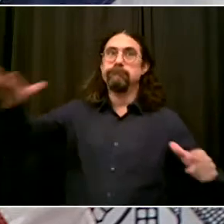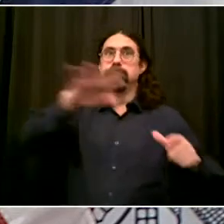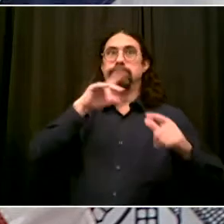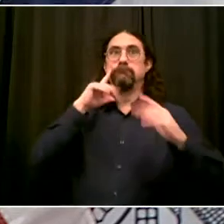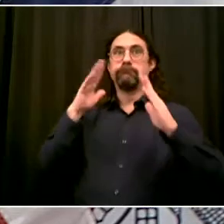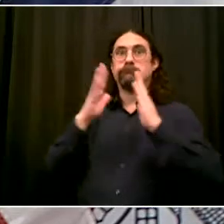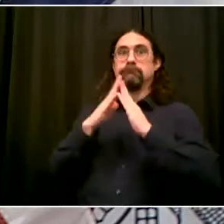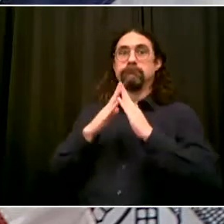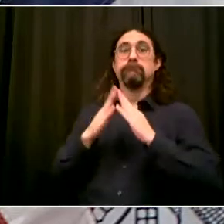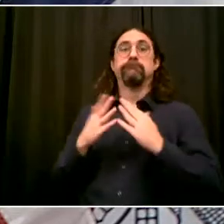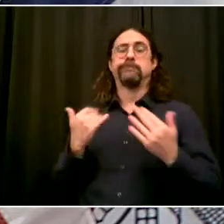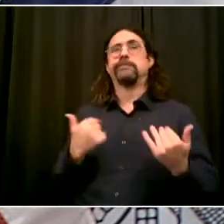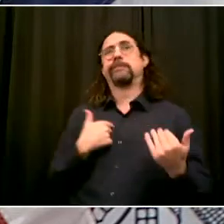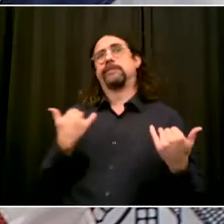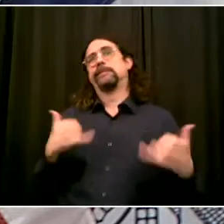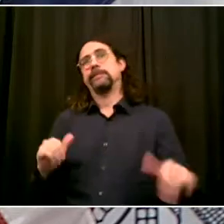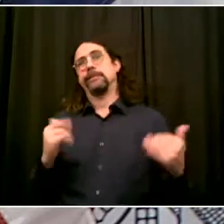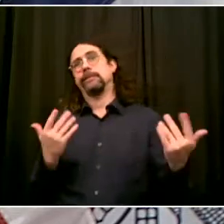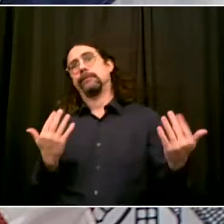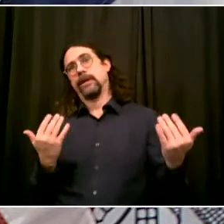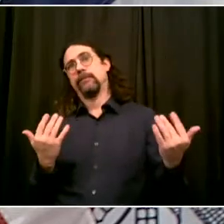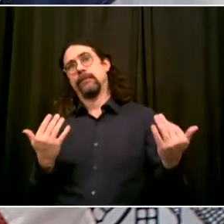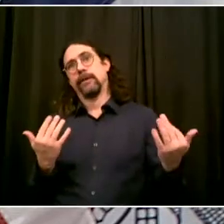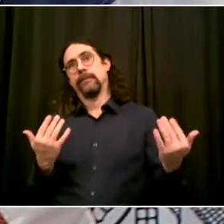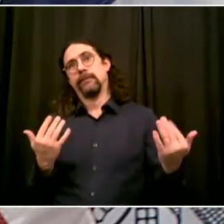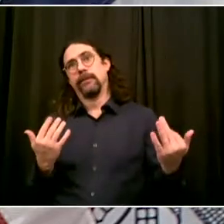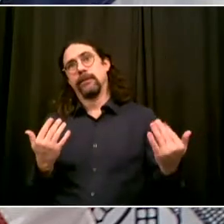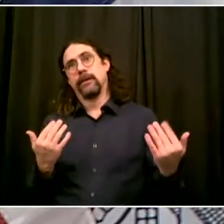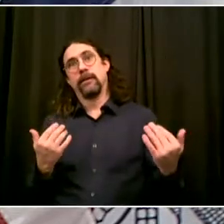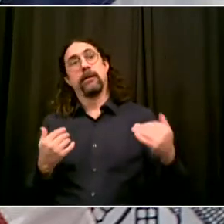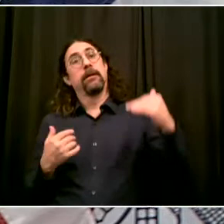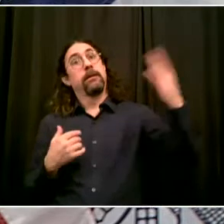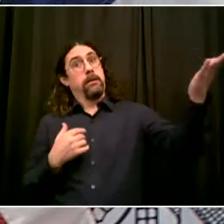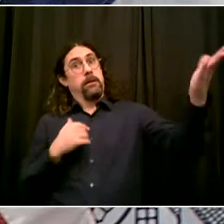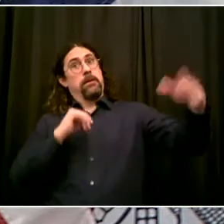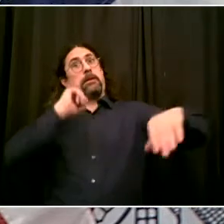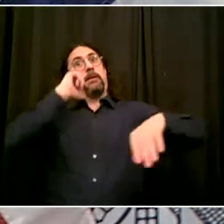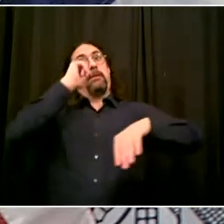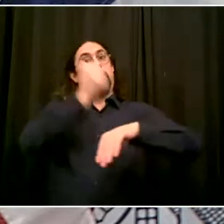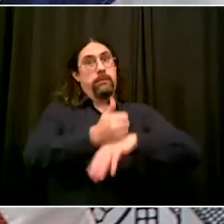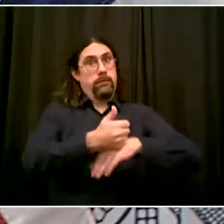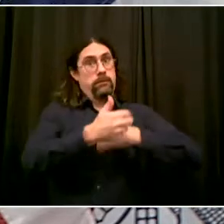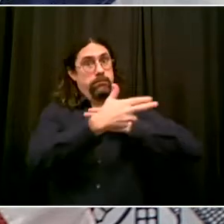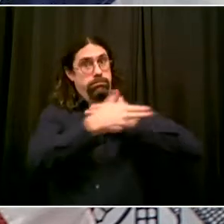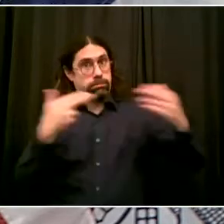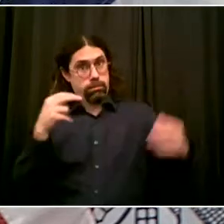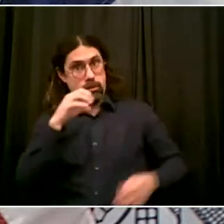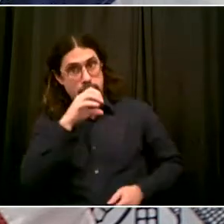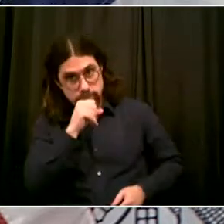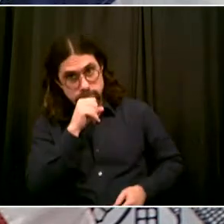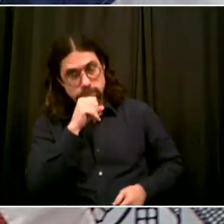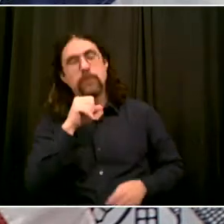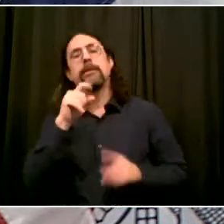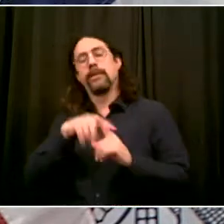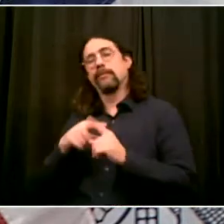THAT CLOCK WHEN THE ORANGE ZONE IS DECLARED. I'M GOING TO TALK TO ALBANY ABOUT WHETHER THERE IS ANY WAYAY TO SPEED THAT UP IN LIFE THE FACT THAT THE WE ARE ALREADY SHUT